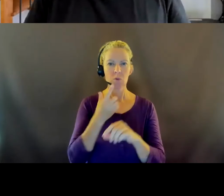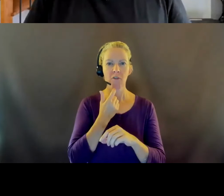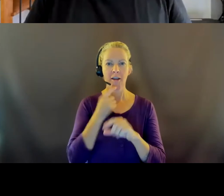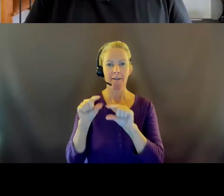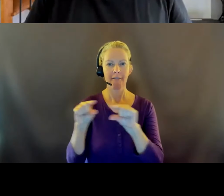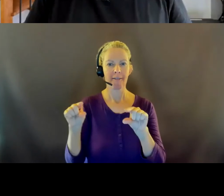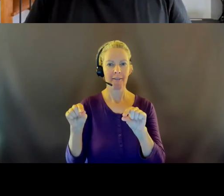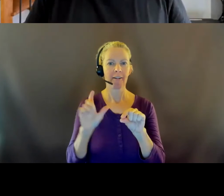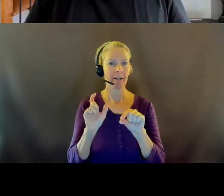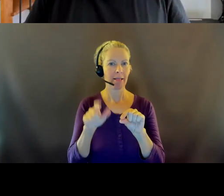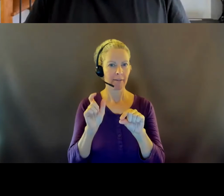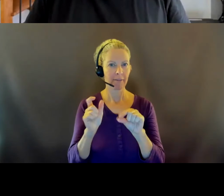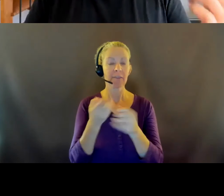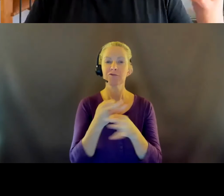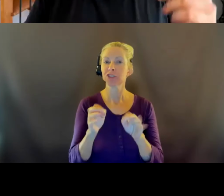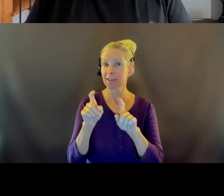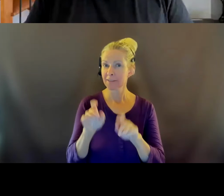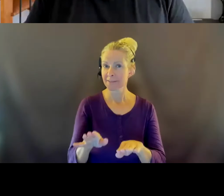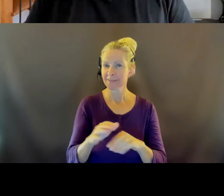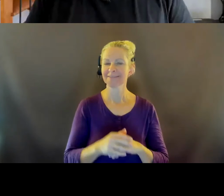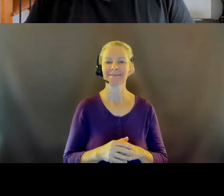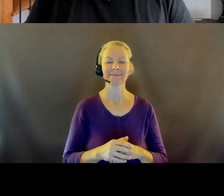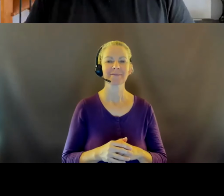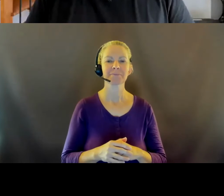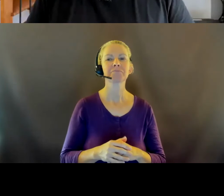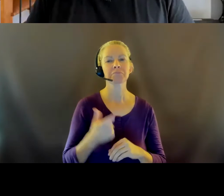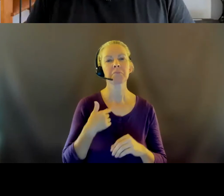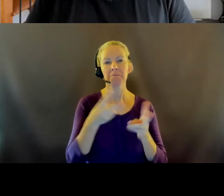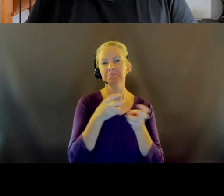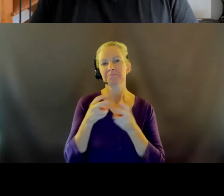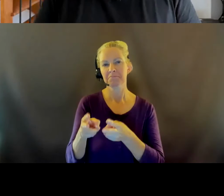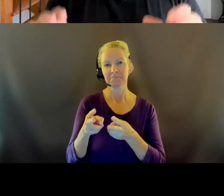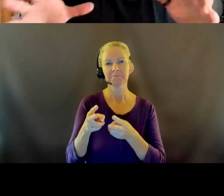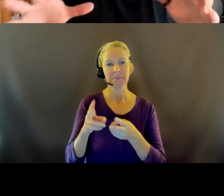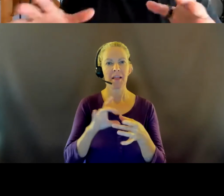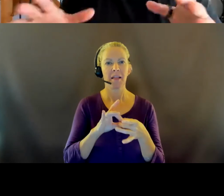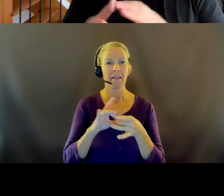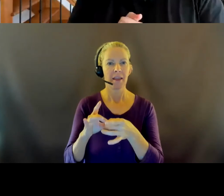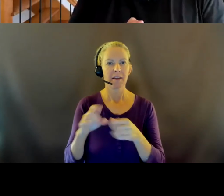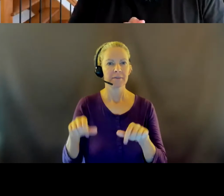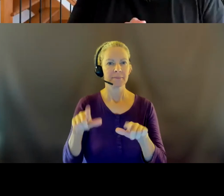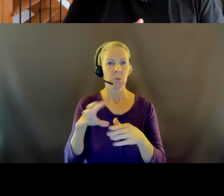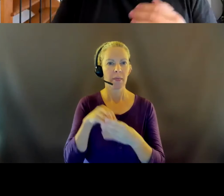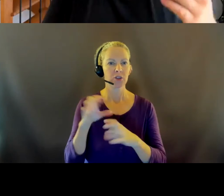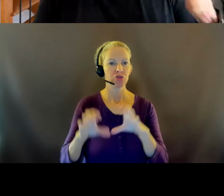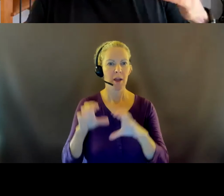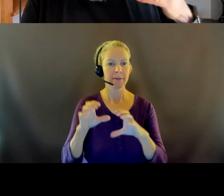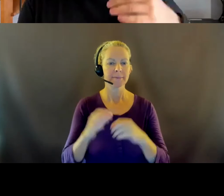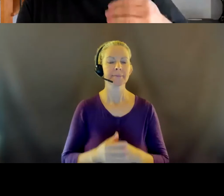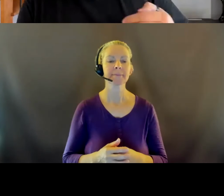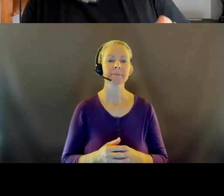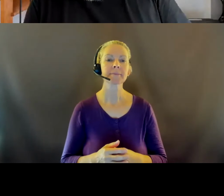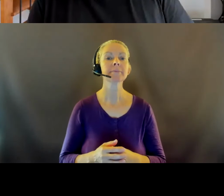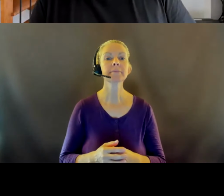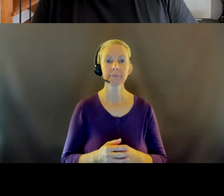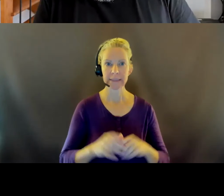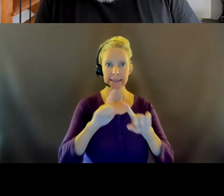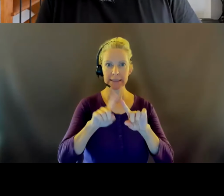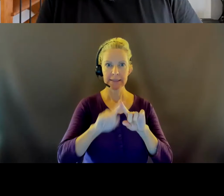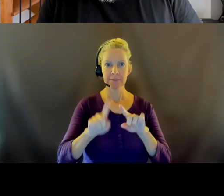If you go to that page, you will be asked ten questions.